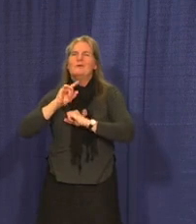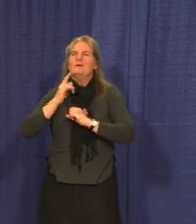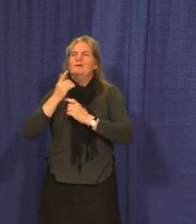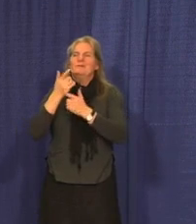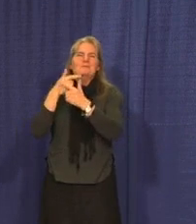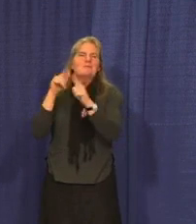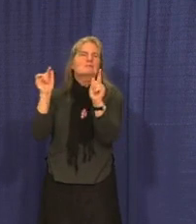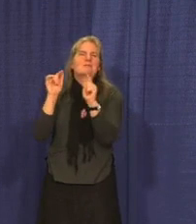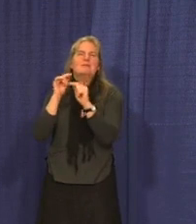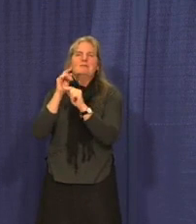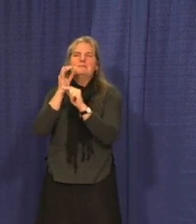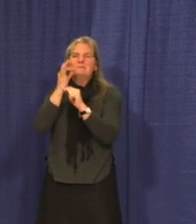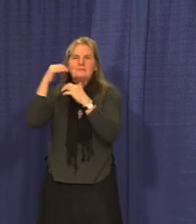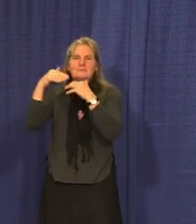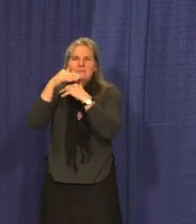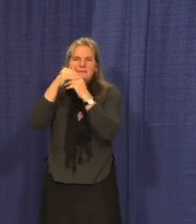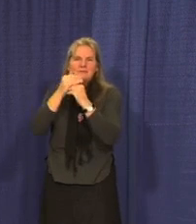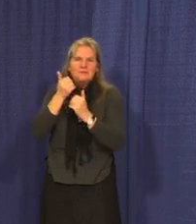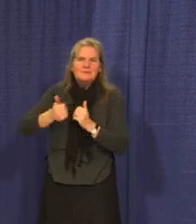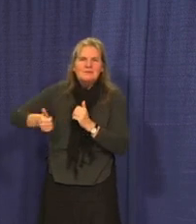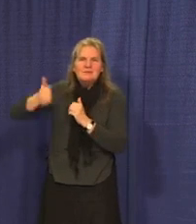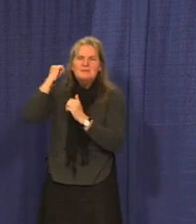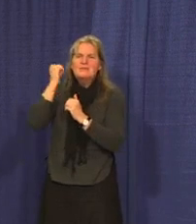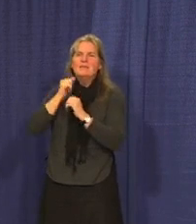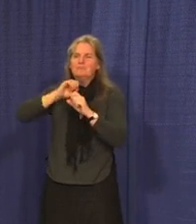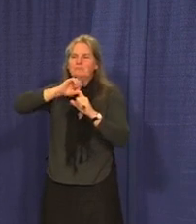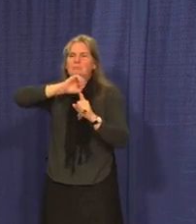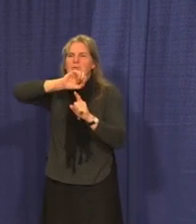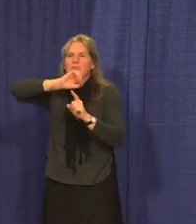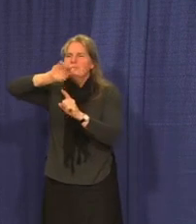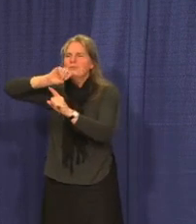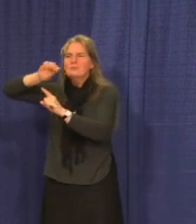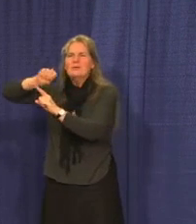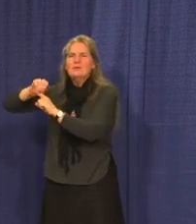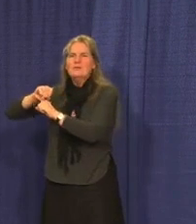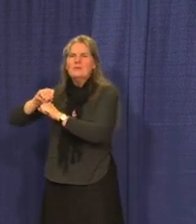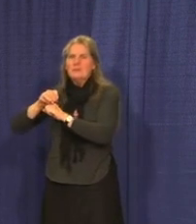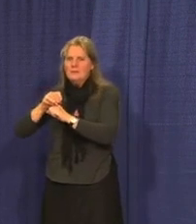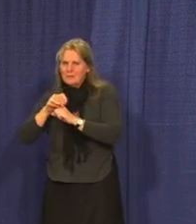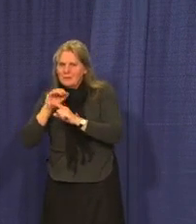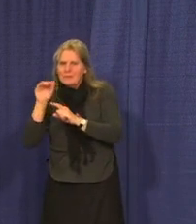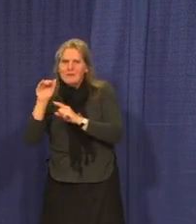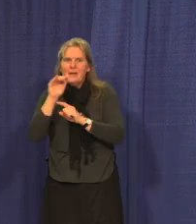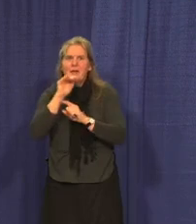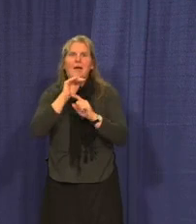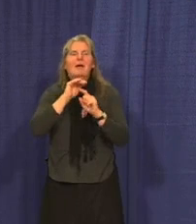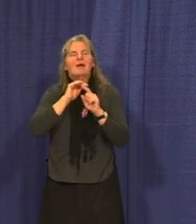I know he is out on a social media right now, doing exactly what he needs to do to make sure